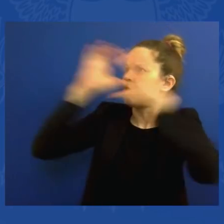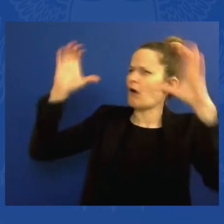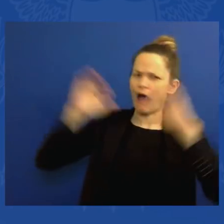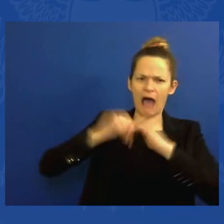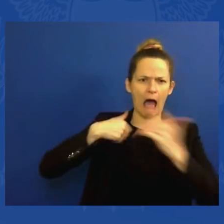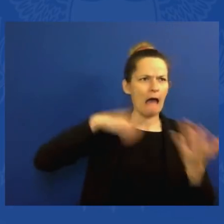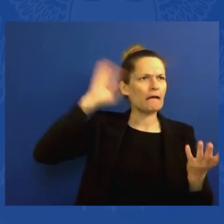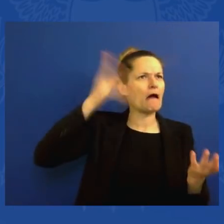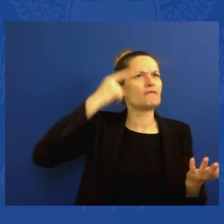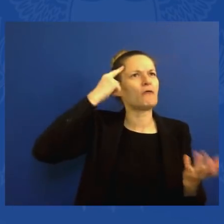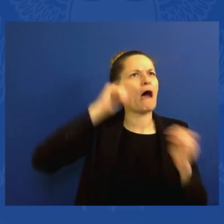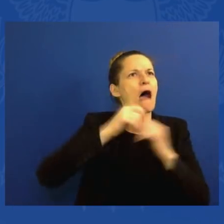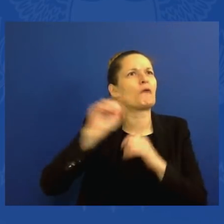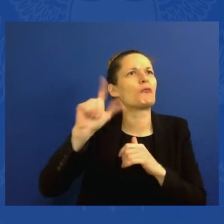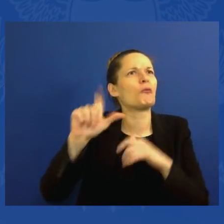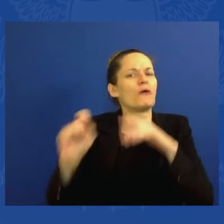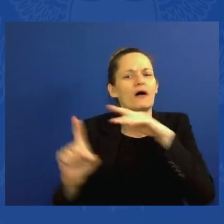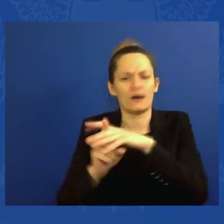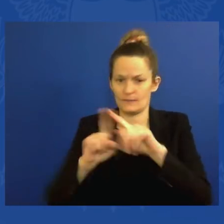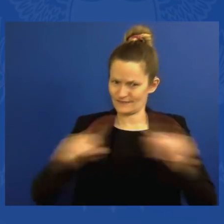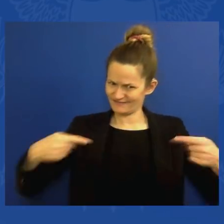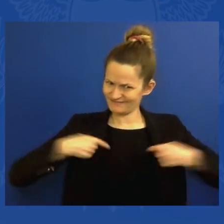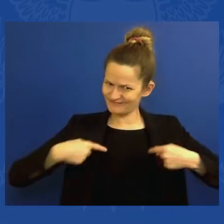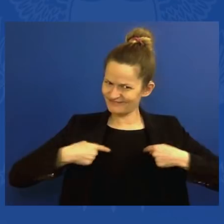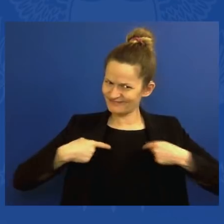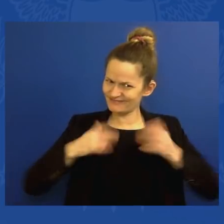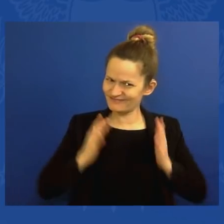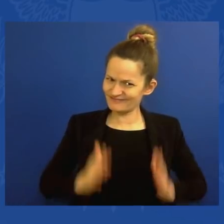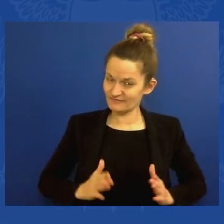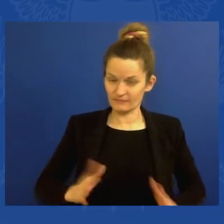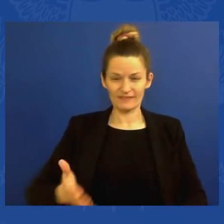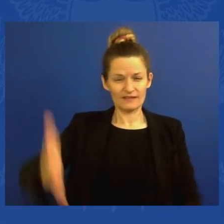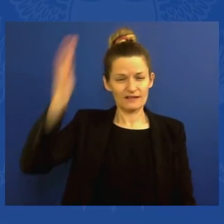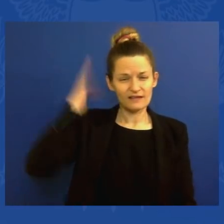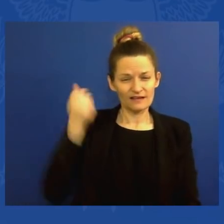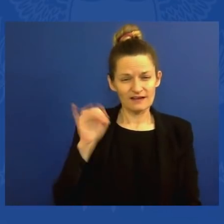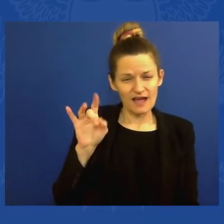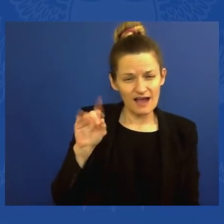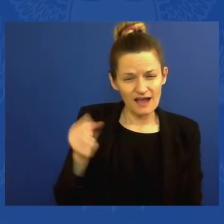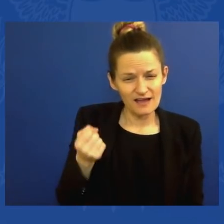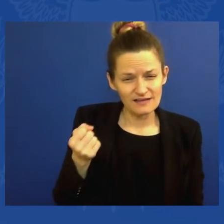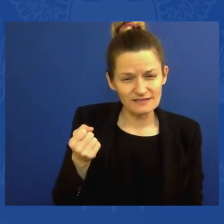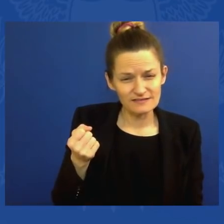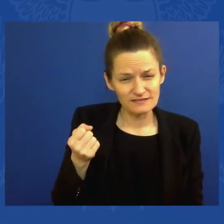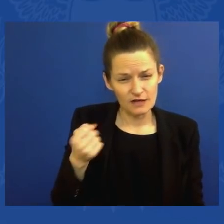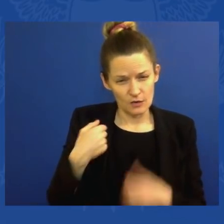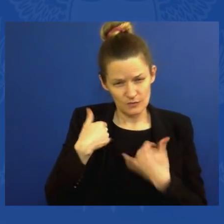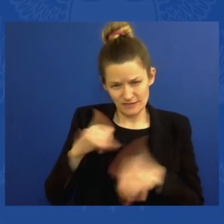I mean, we actually were using slide rules back then. But today, in Grand Prairie and Pomona,